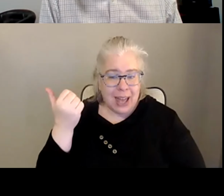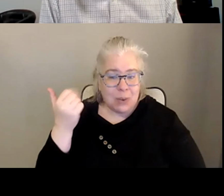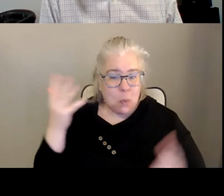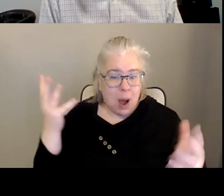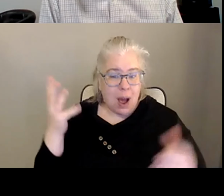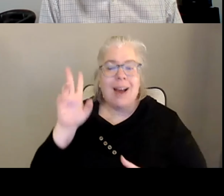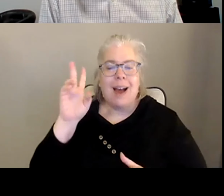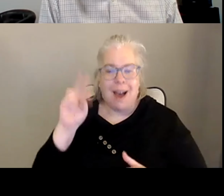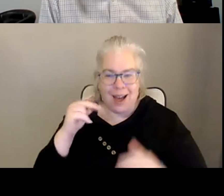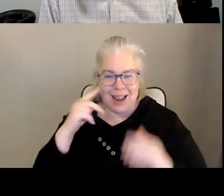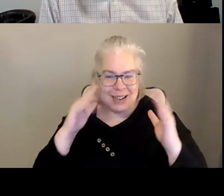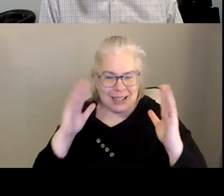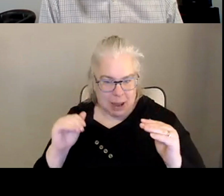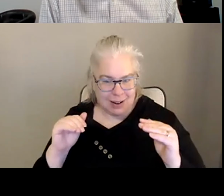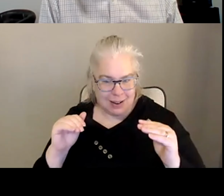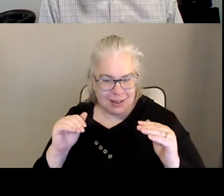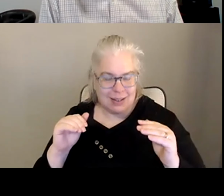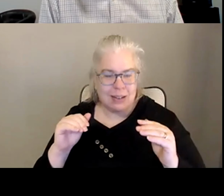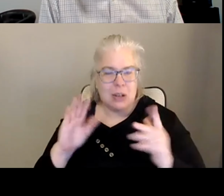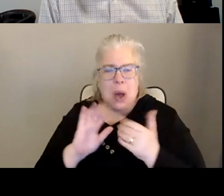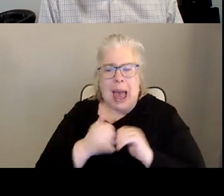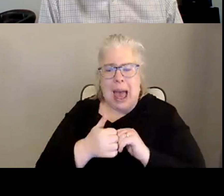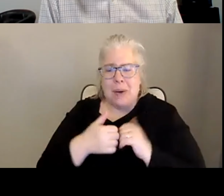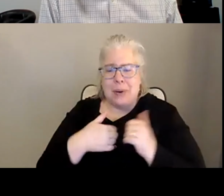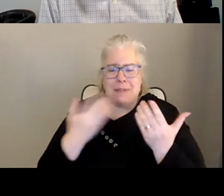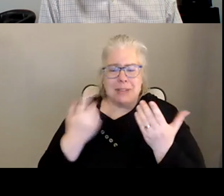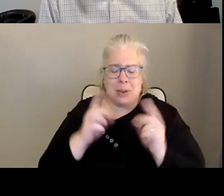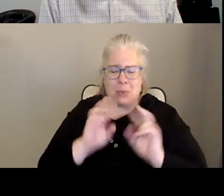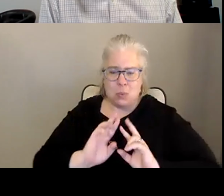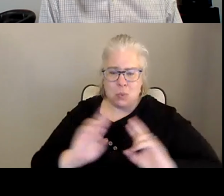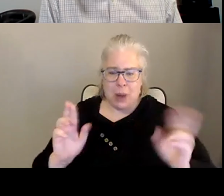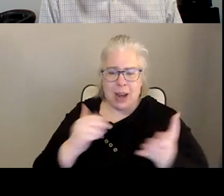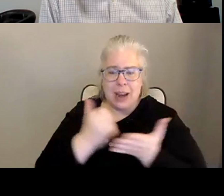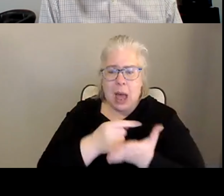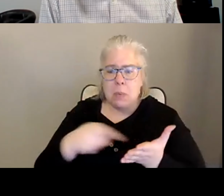So how do you have a service line in place to help you to manage that?